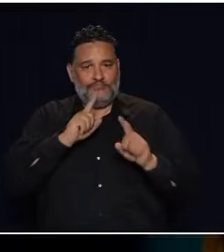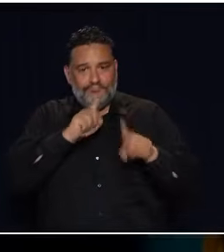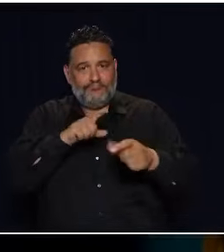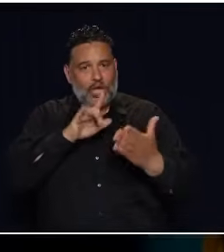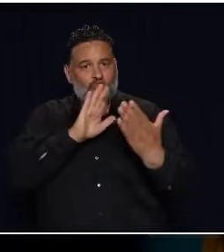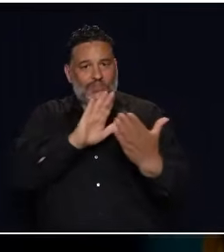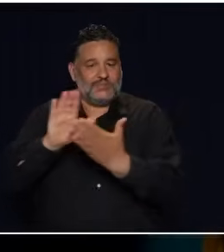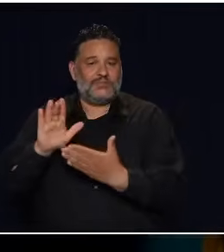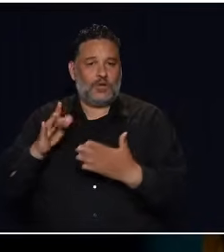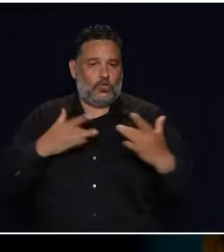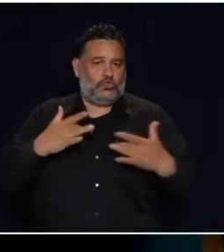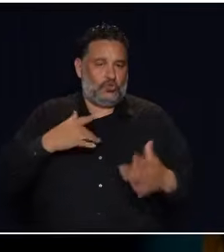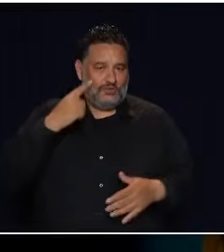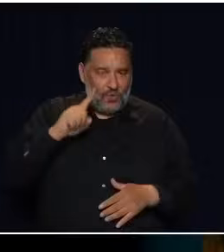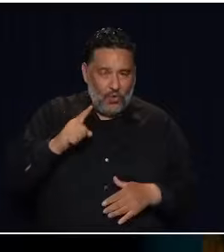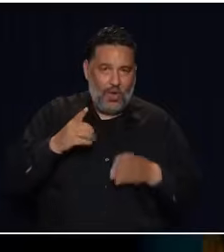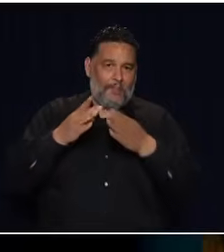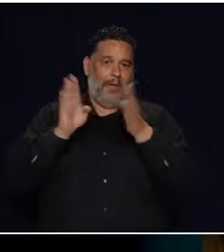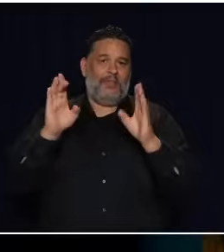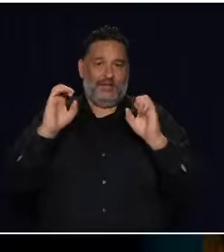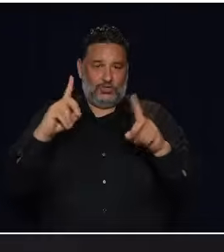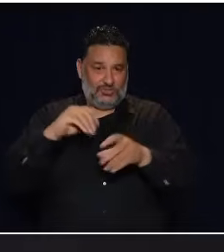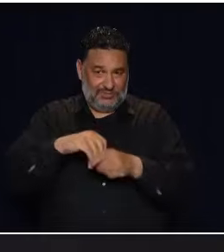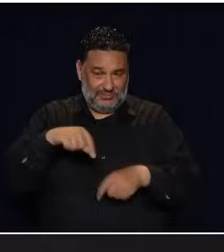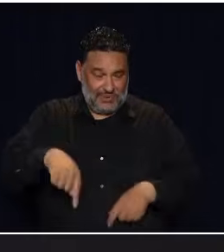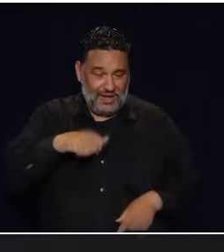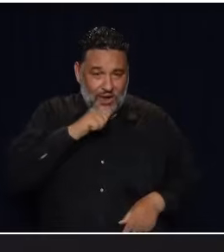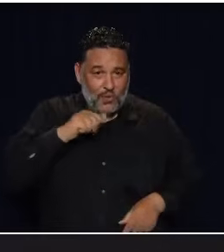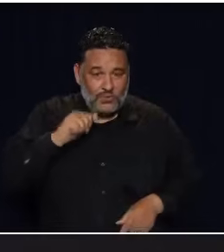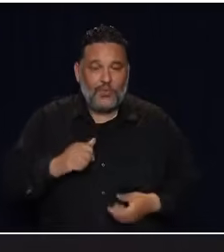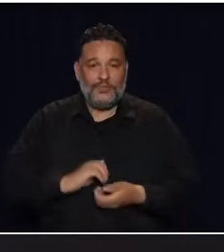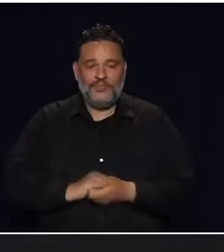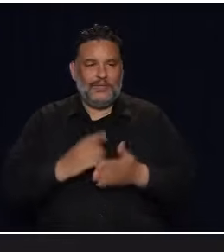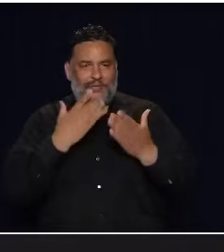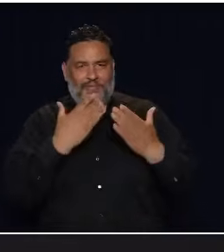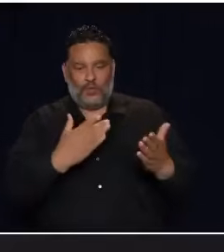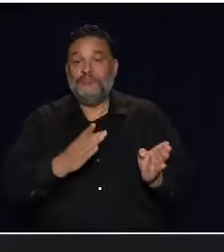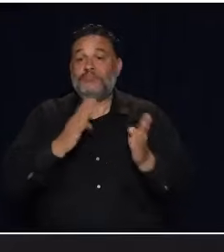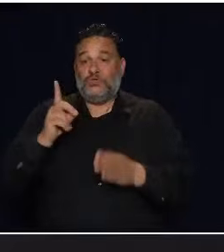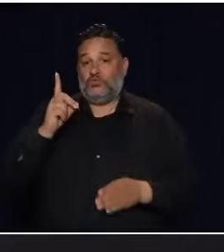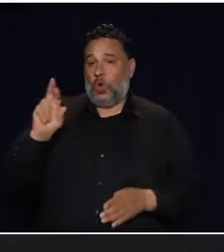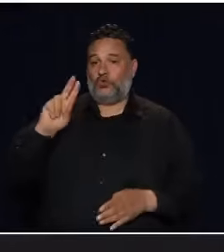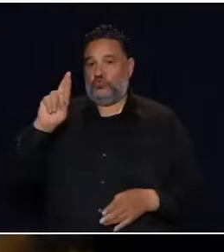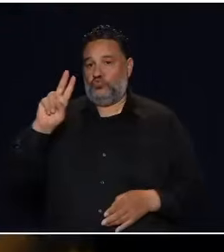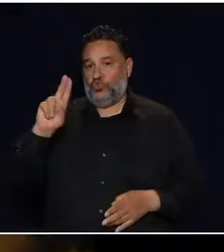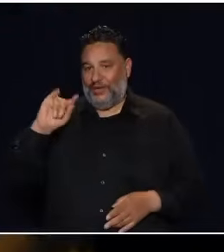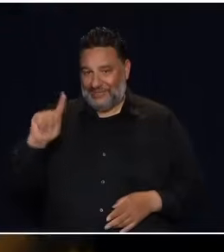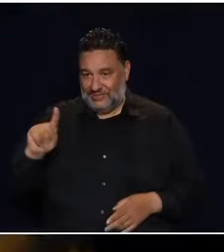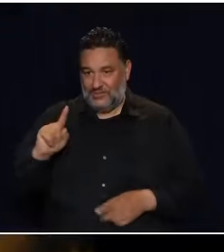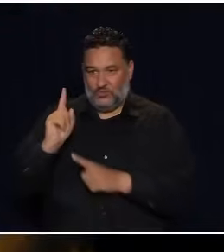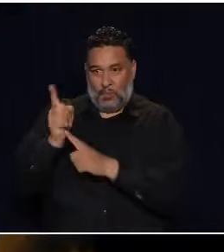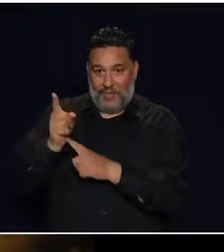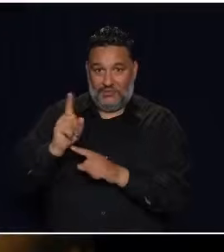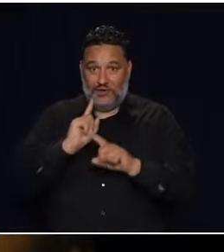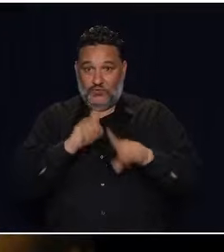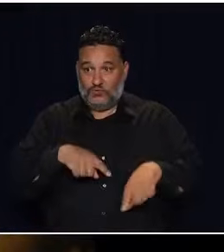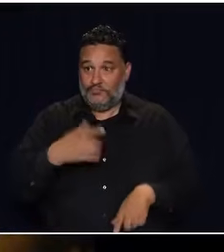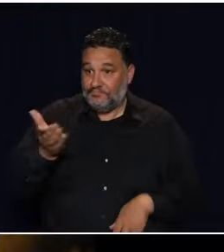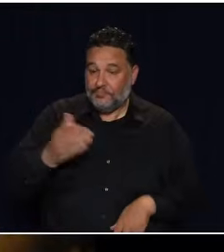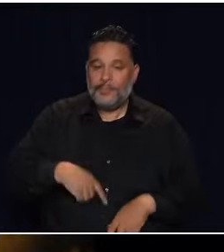OUR STUDENTS DESERVE BETTER. I'M HERE TO ANSWER SOME QUESTIONS AND ADDRESS THE CONCERNS WE HAVE FOR PUBLIC EDUCATION HERE IN ARIZONA.